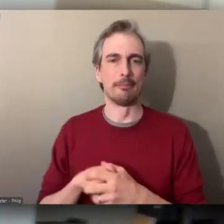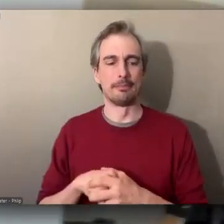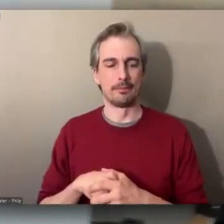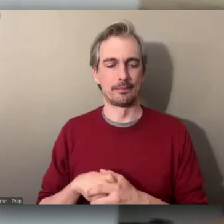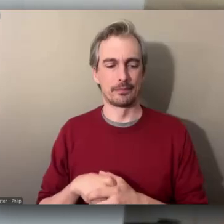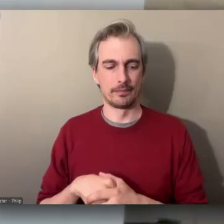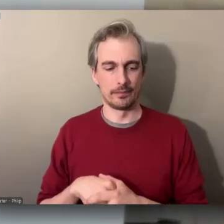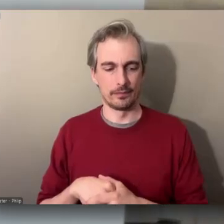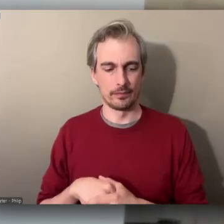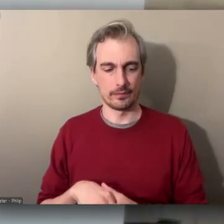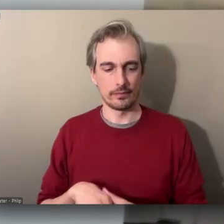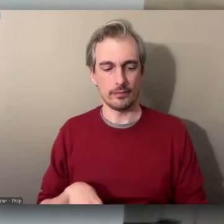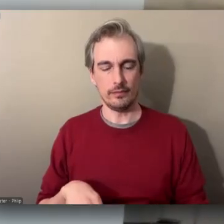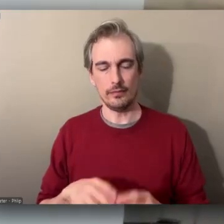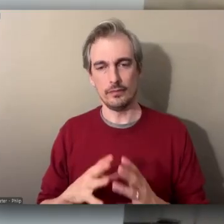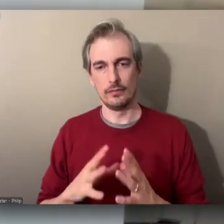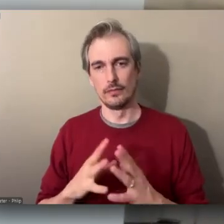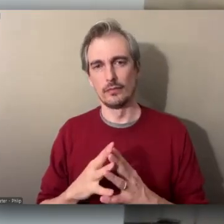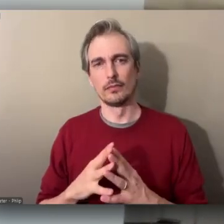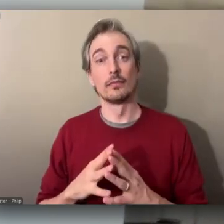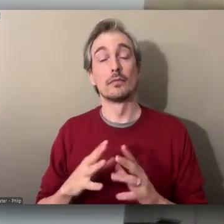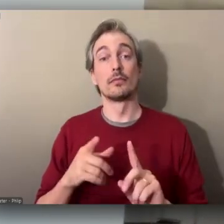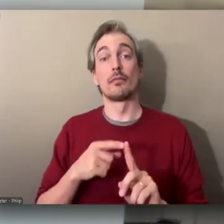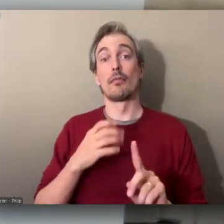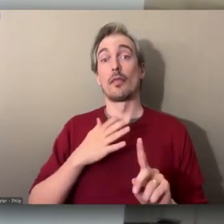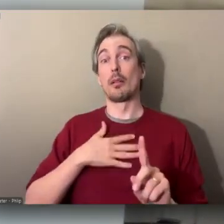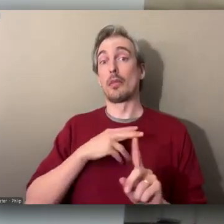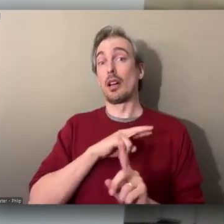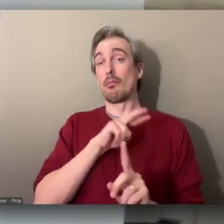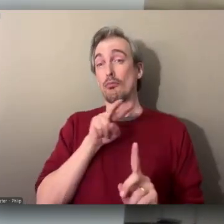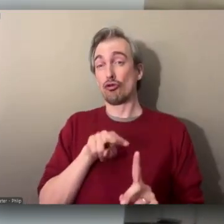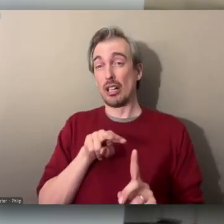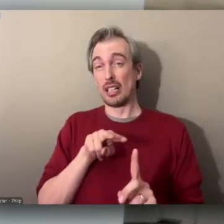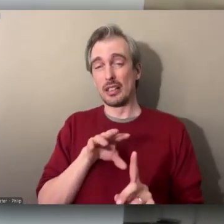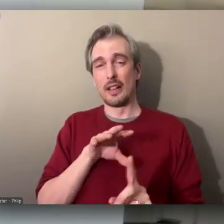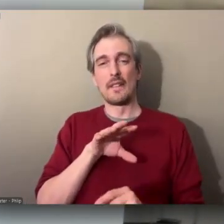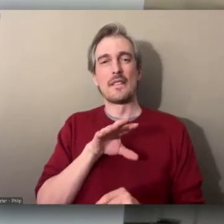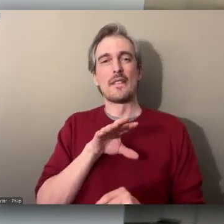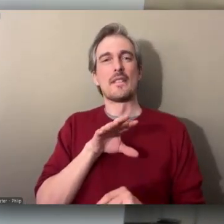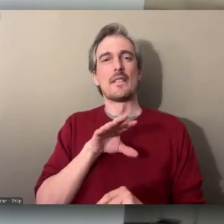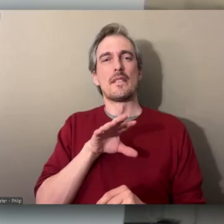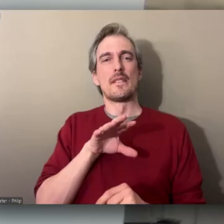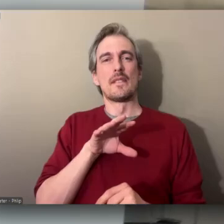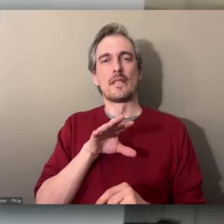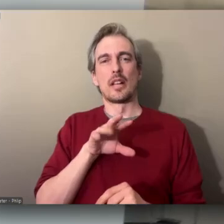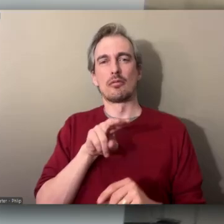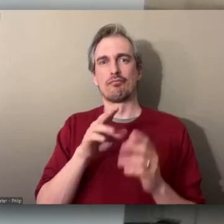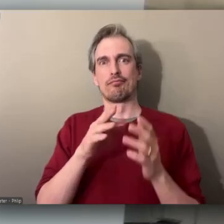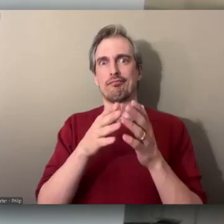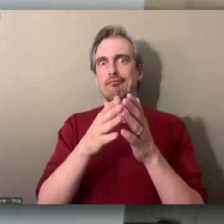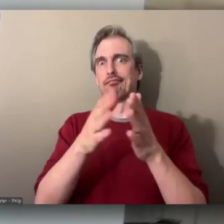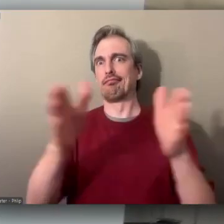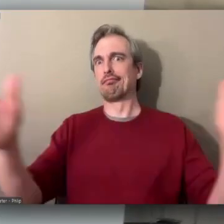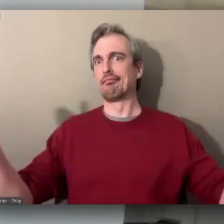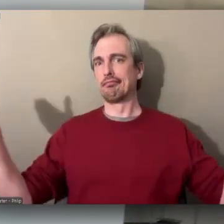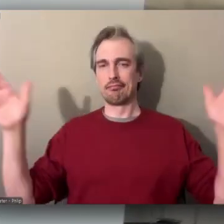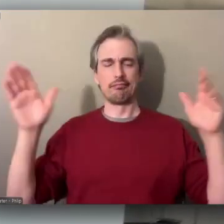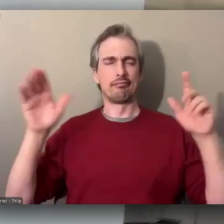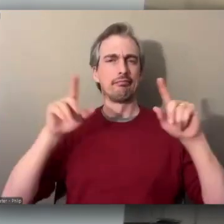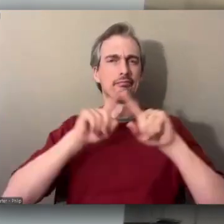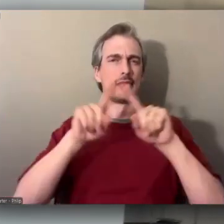having sort of... Eyes over a really wide variety of arts and culture venues across the world,